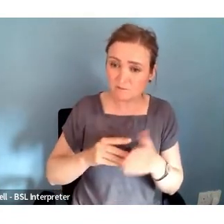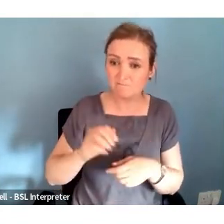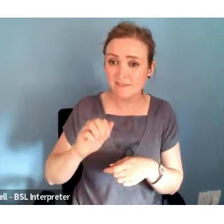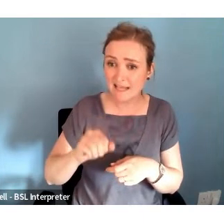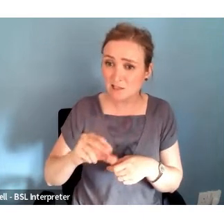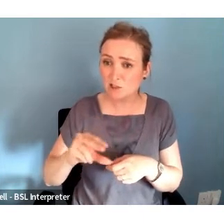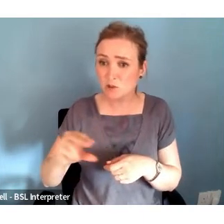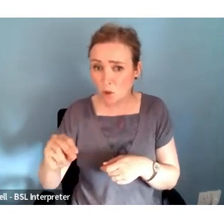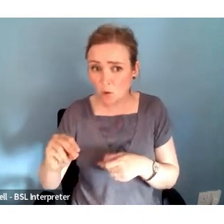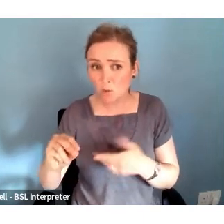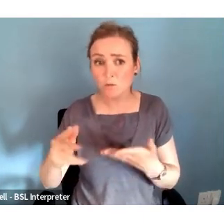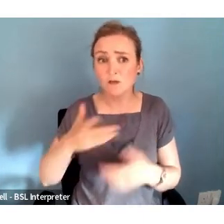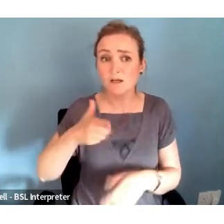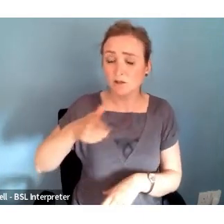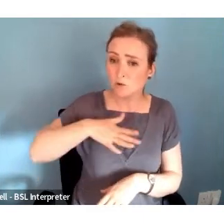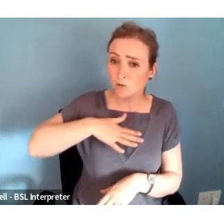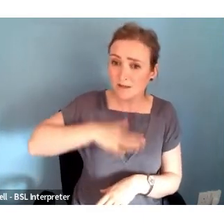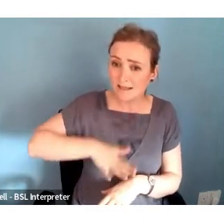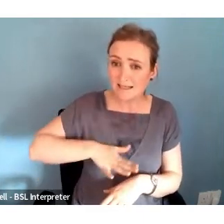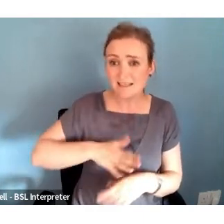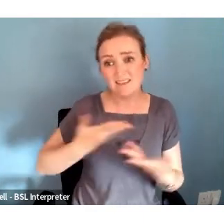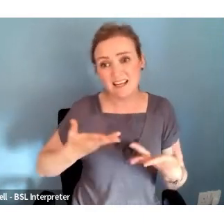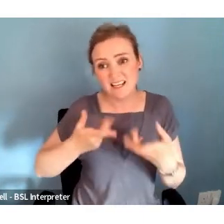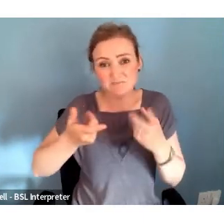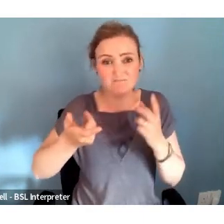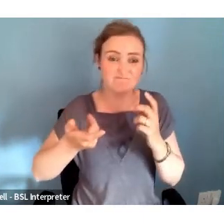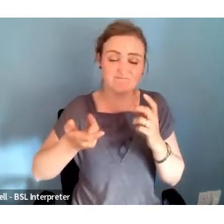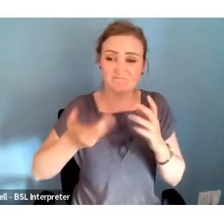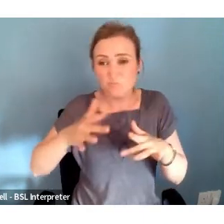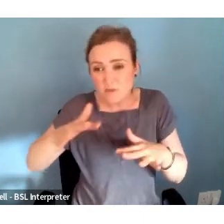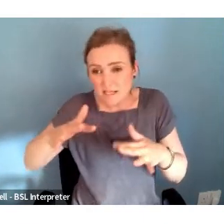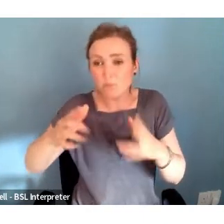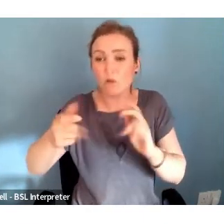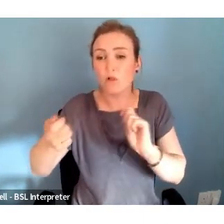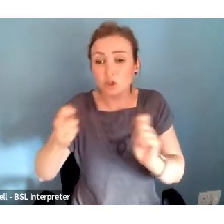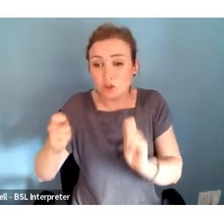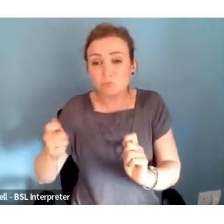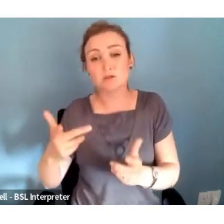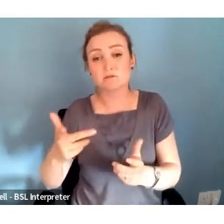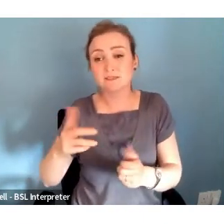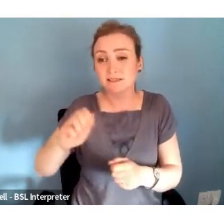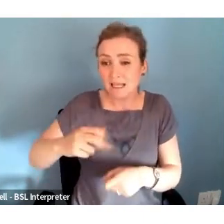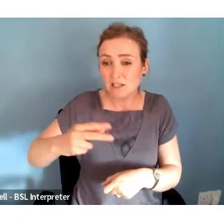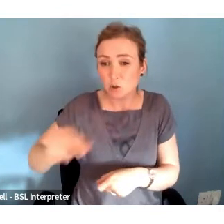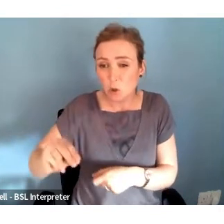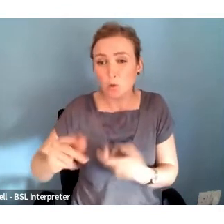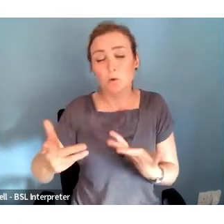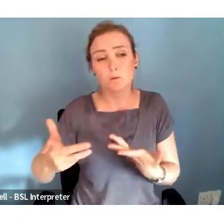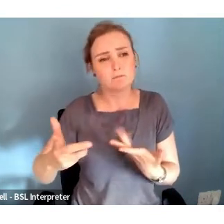? What are they. It is good they are asking the question but the way it is asked makes me feel as a